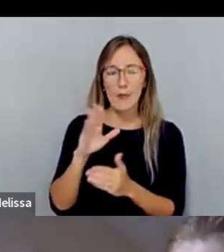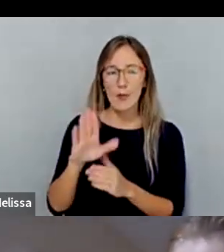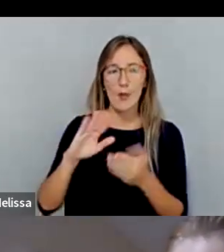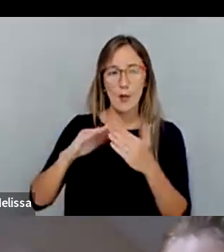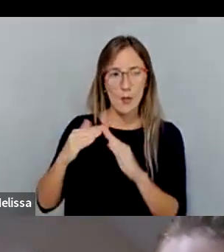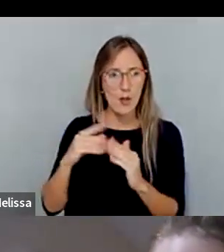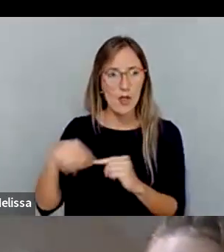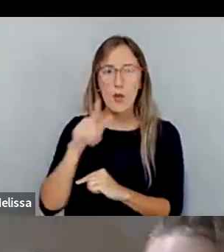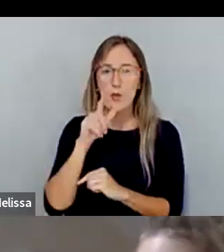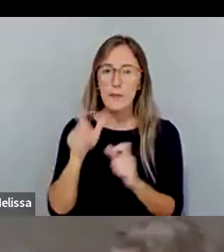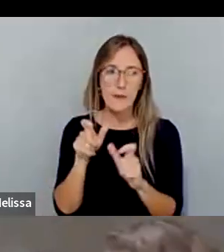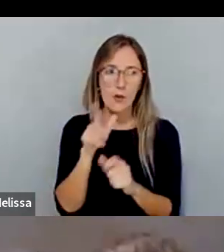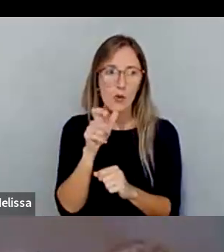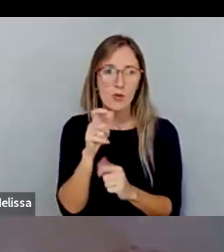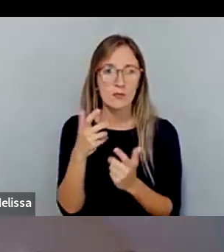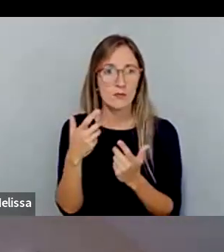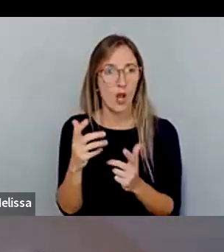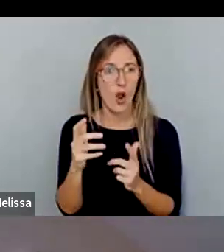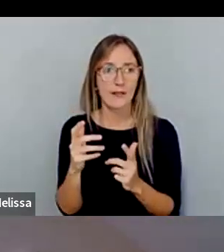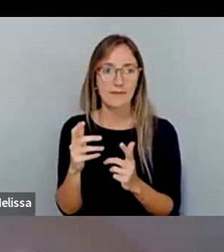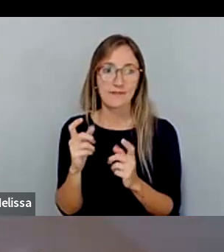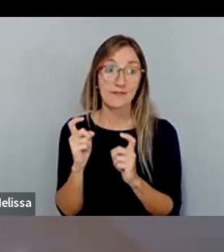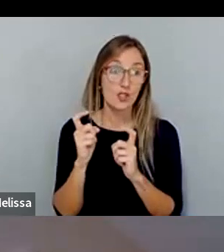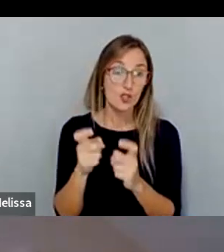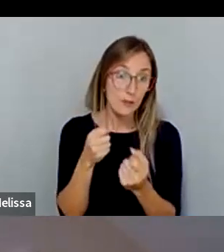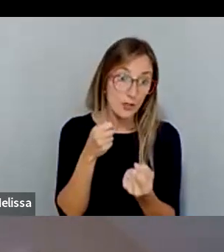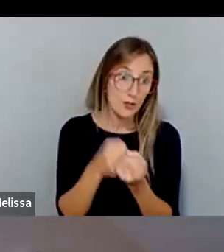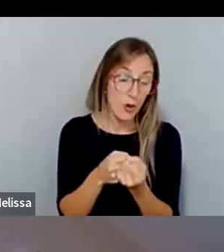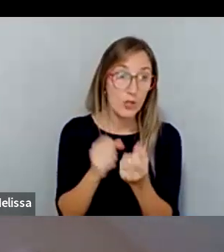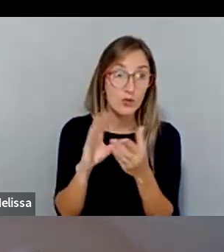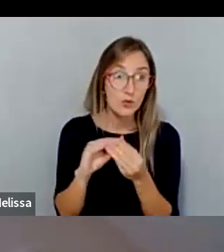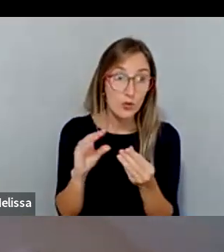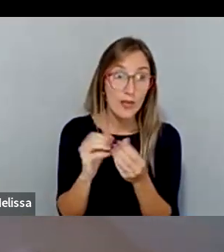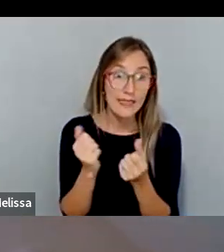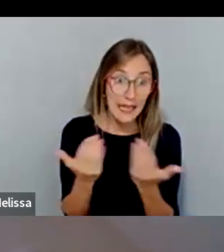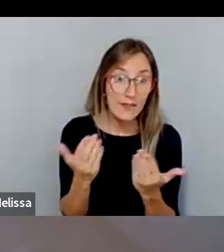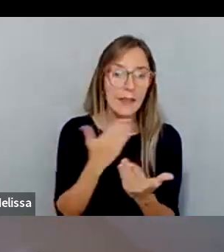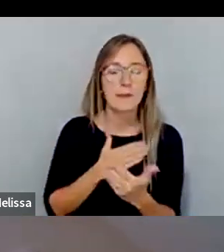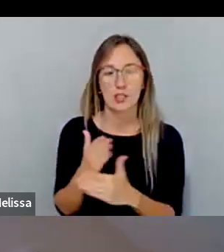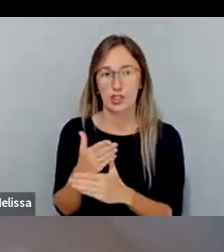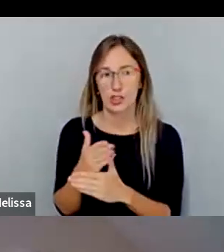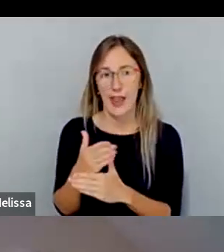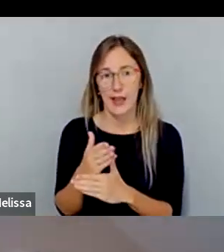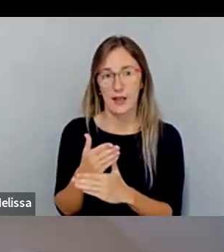communities, please, please, please look to see how you can look through